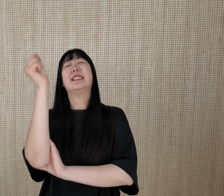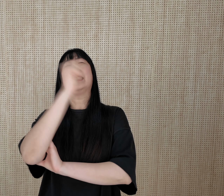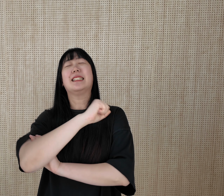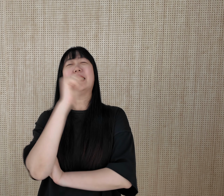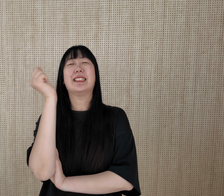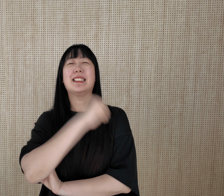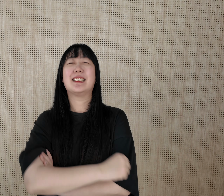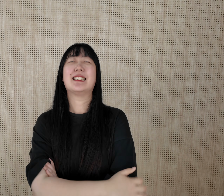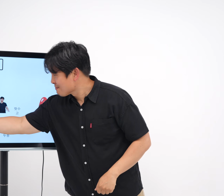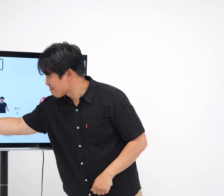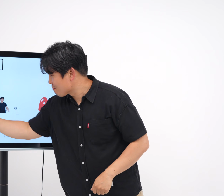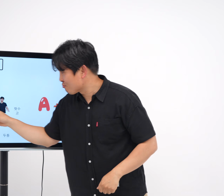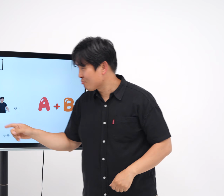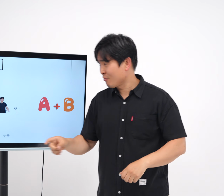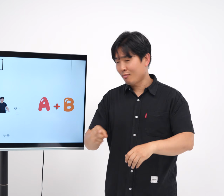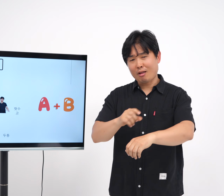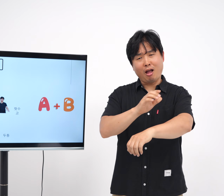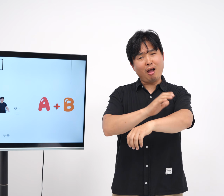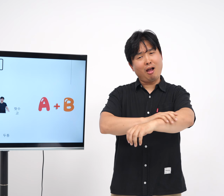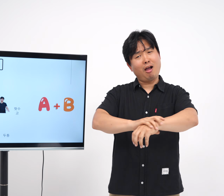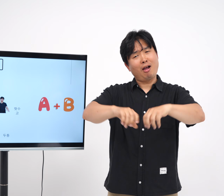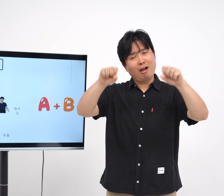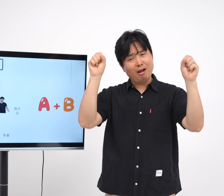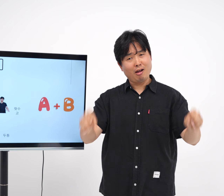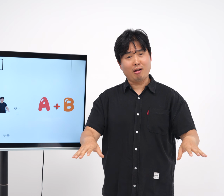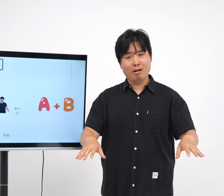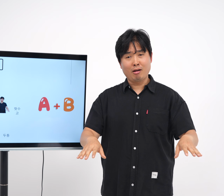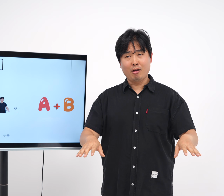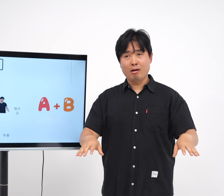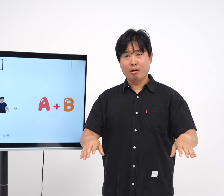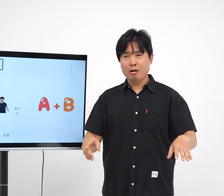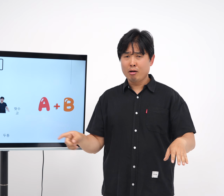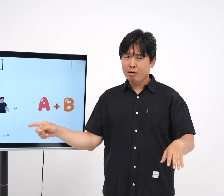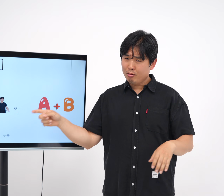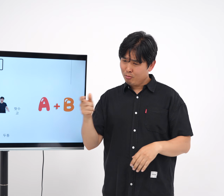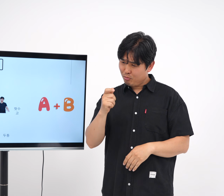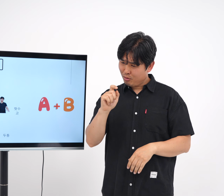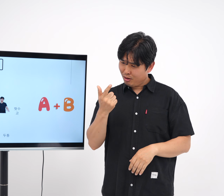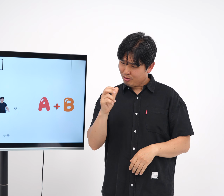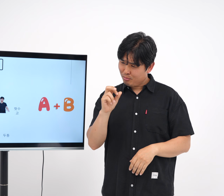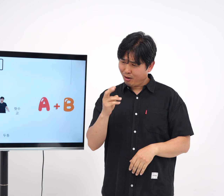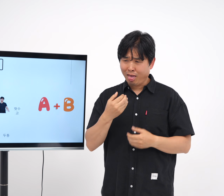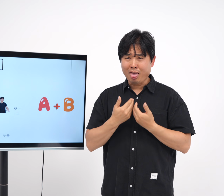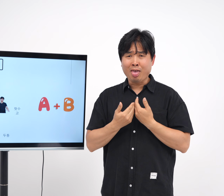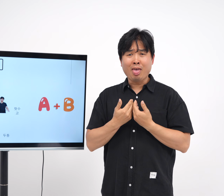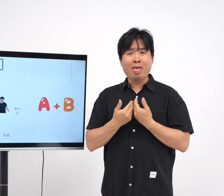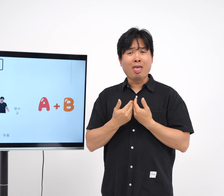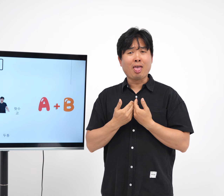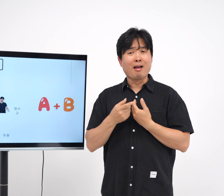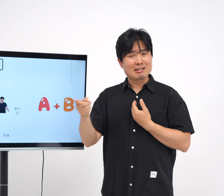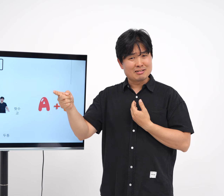Oh, I see. The expression “in vain effort” cannot be considered an idiomatic expression either.